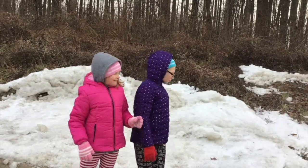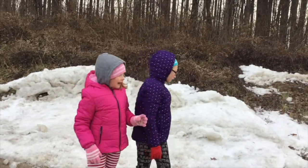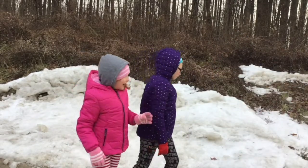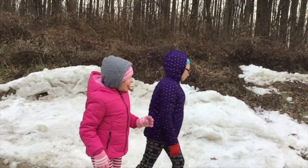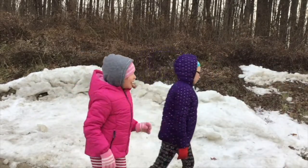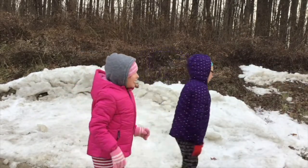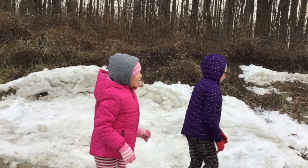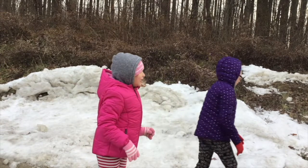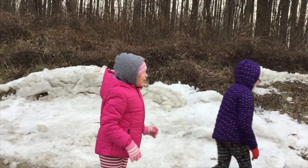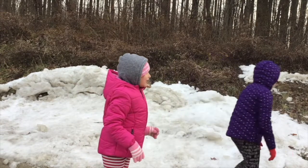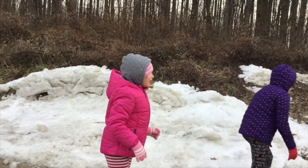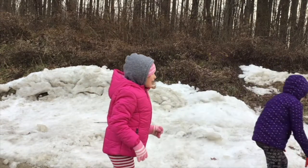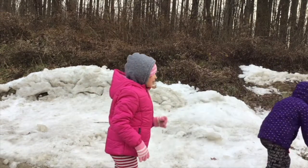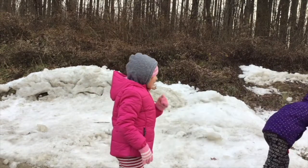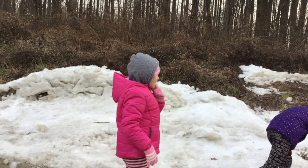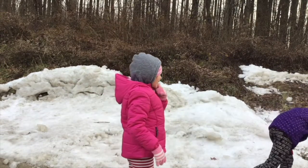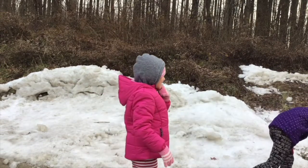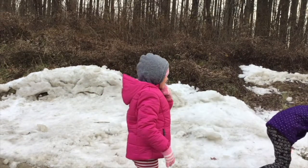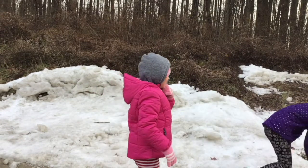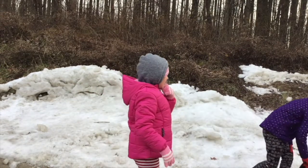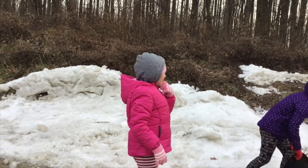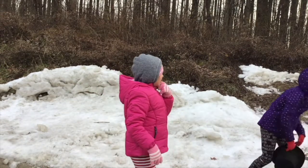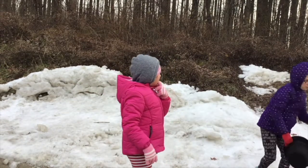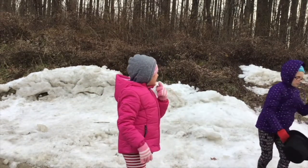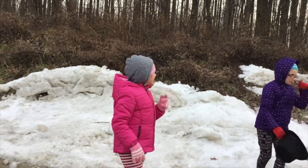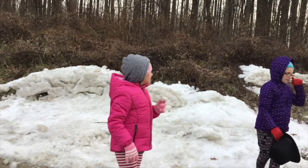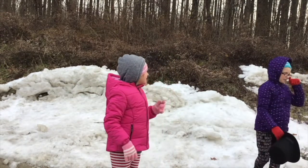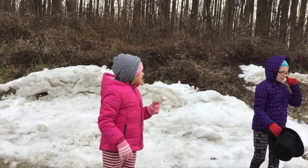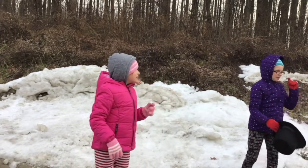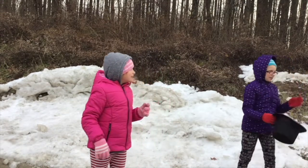oh